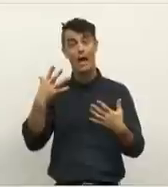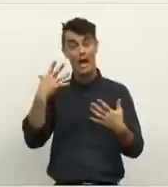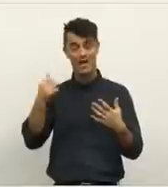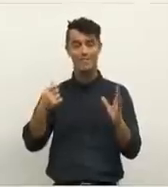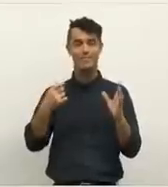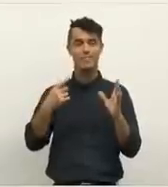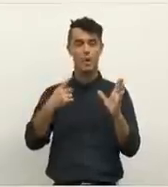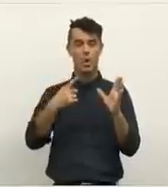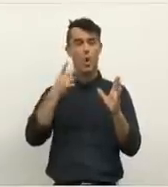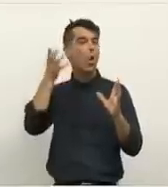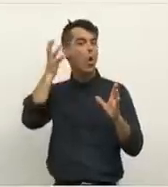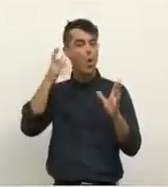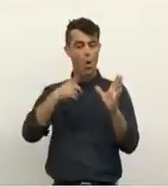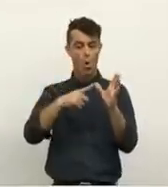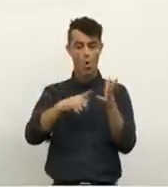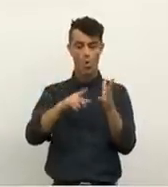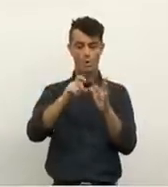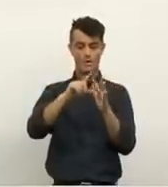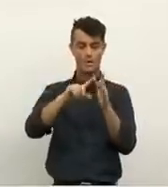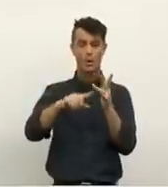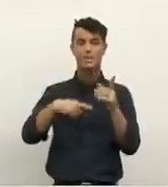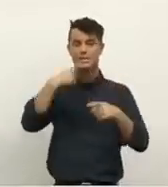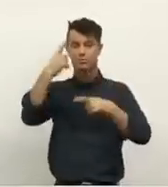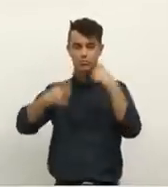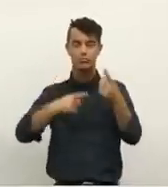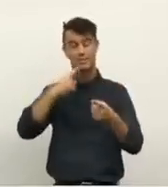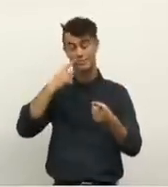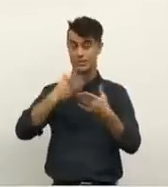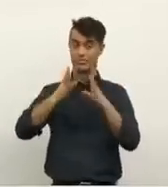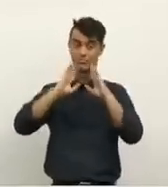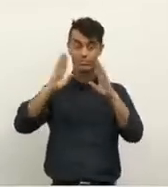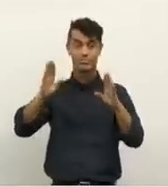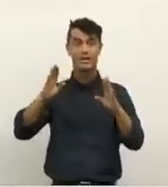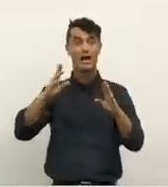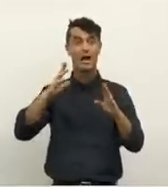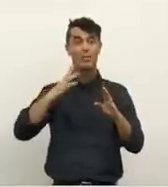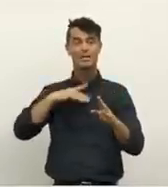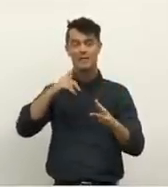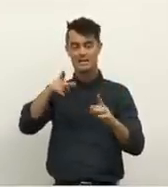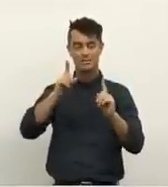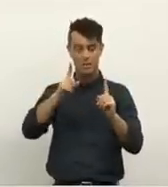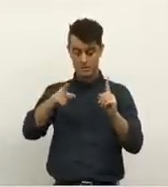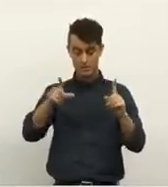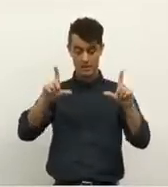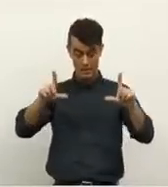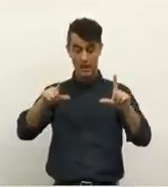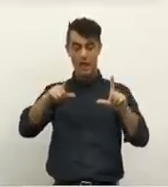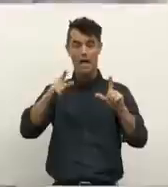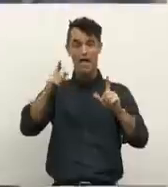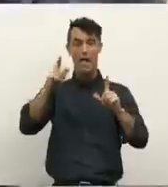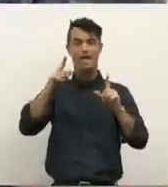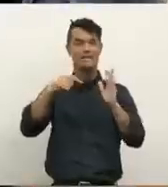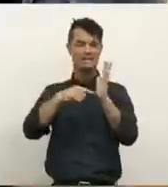because that means I can follow what's going along when there's a dark scene or something happens really quickly. And Netflix is also a fabulous thing